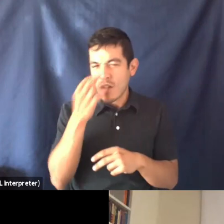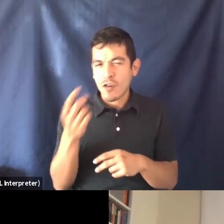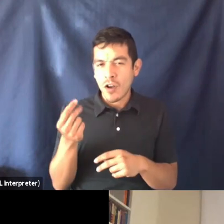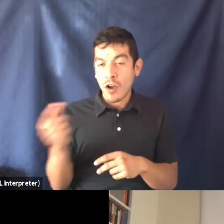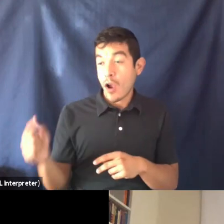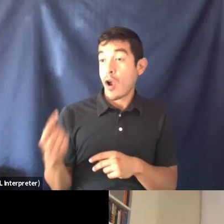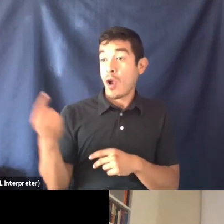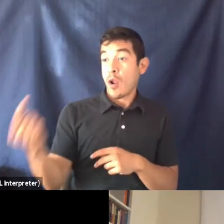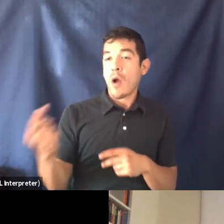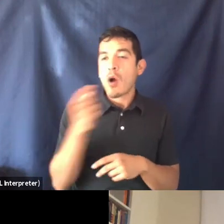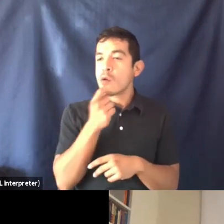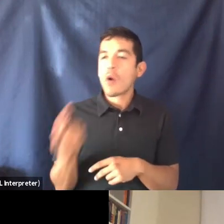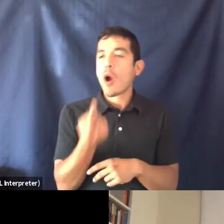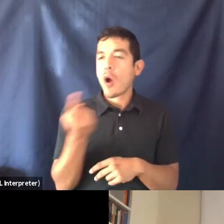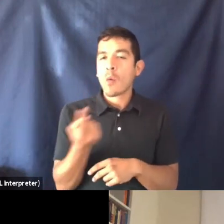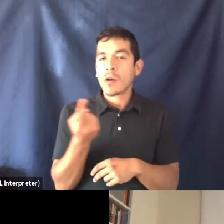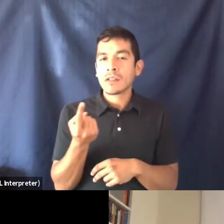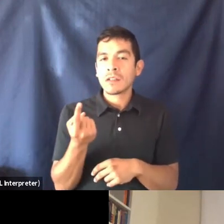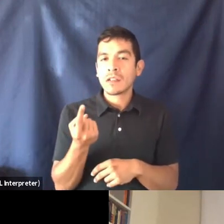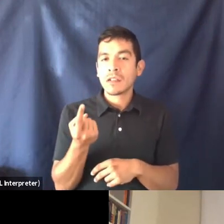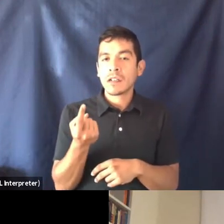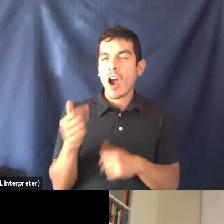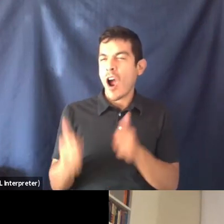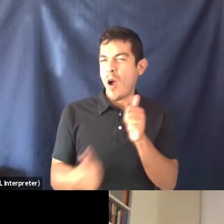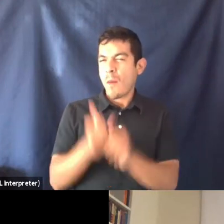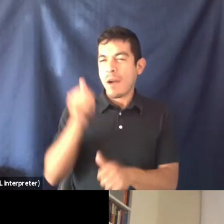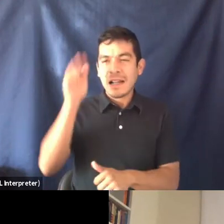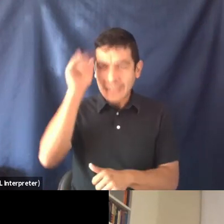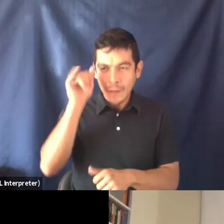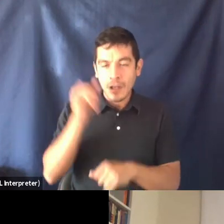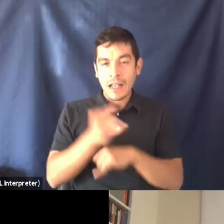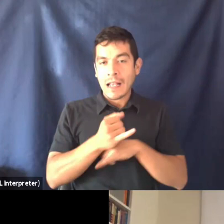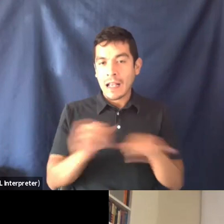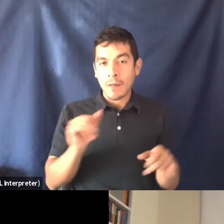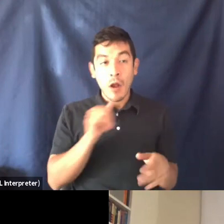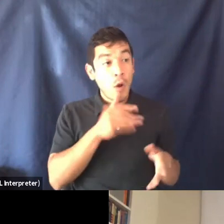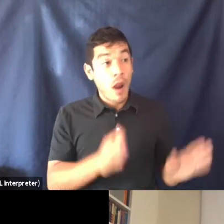who always remained almost stubbornly independent and wouldn't allow us to orchestrate anything.